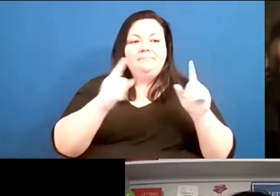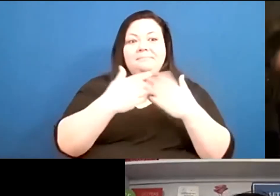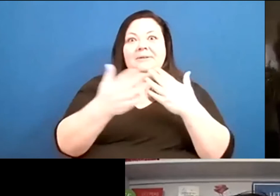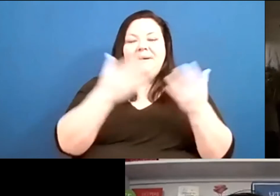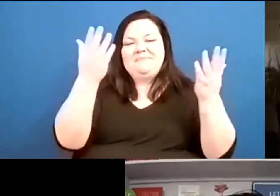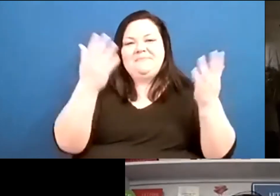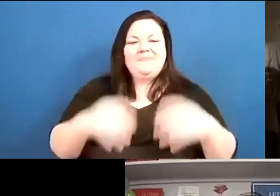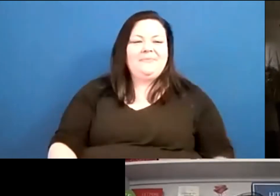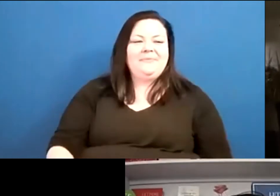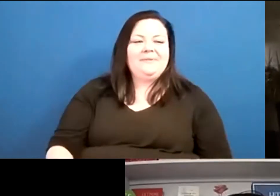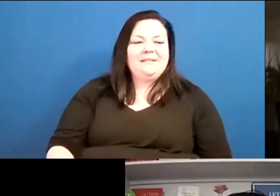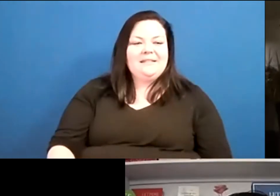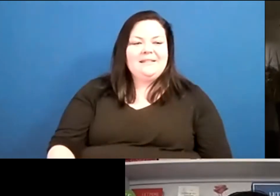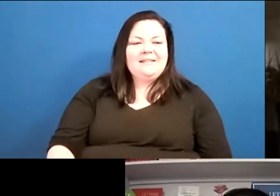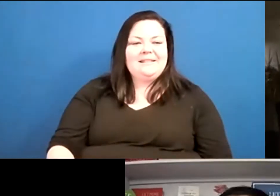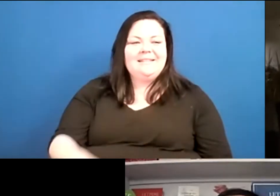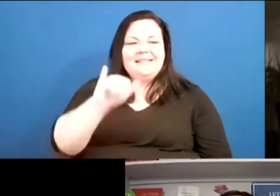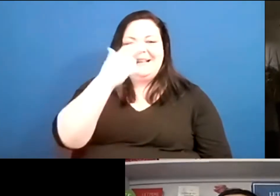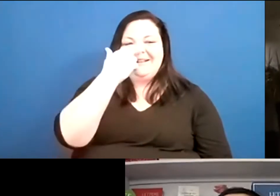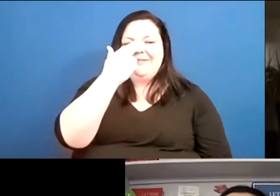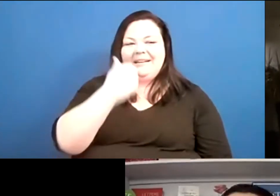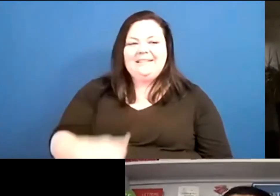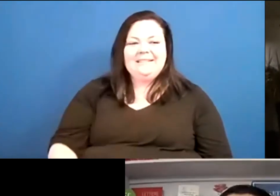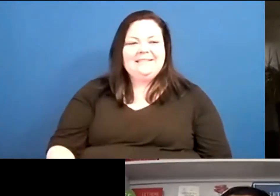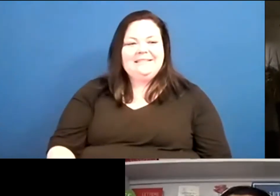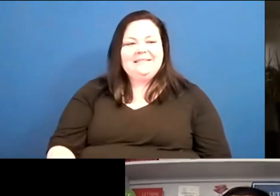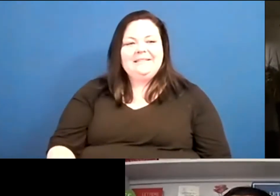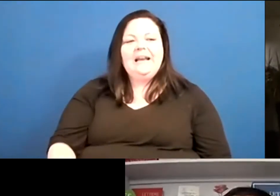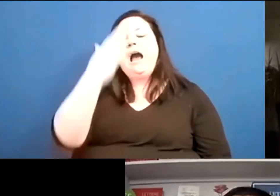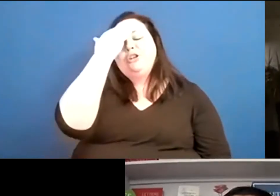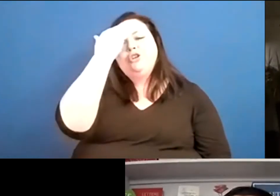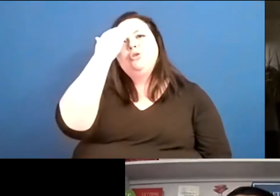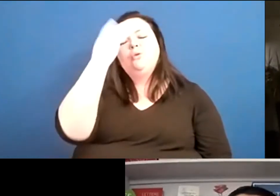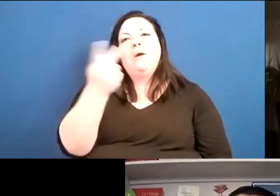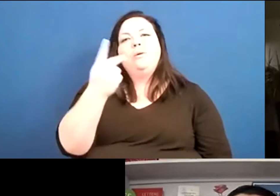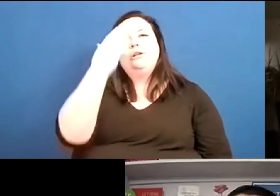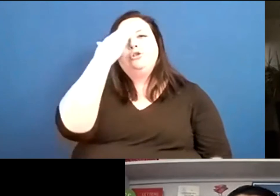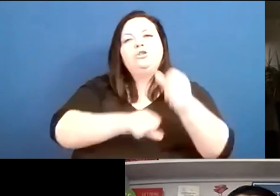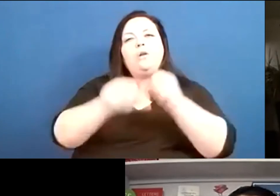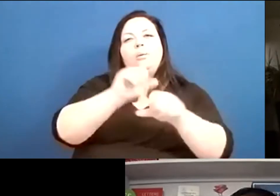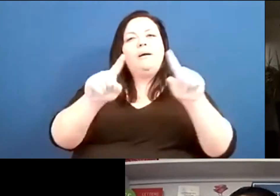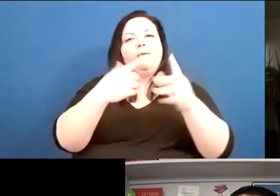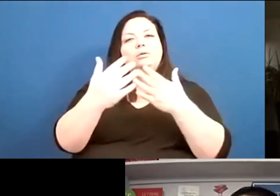Yeah -Oh my gosh, that's so funny -Yeah i knew that we that we knew each other, but for some reason I thought it was junior high and high school